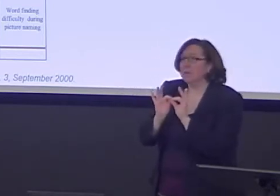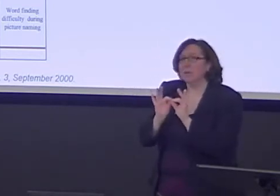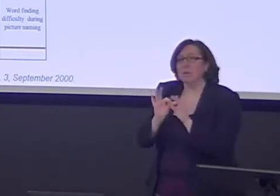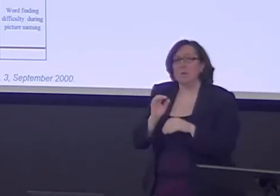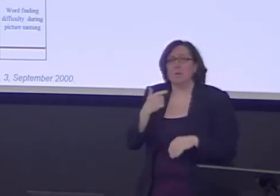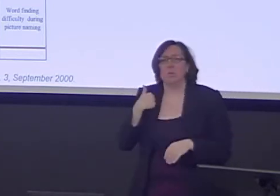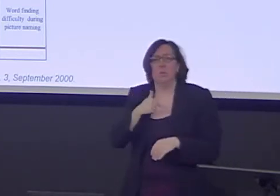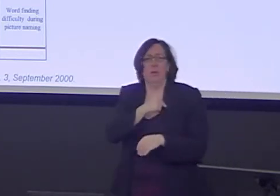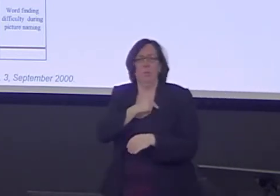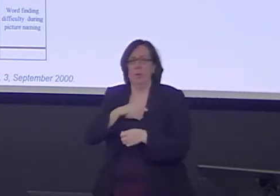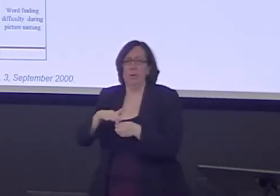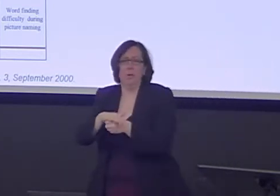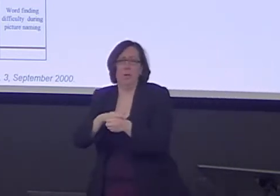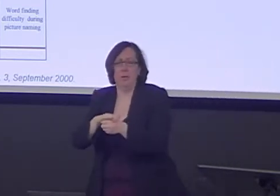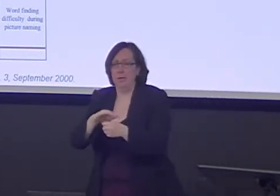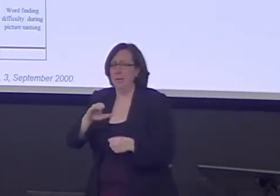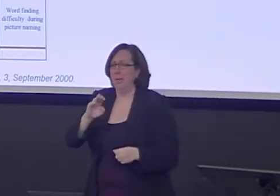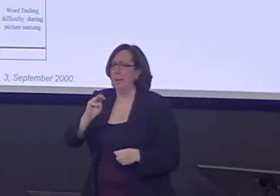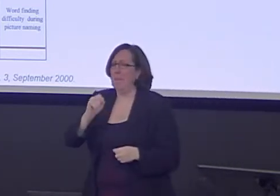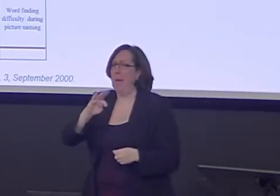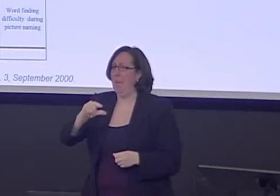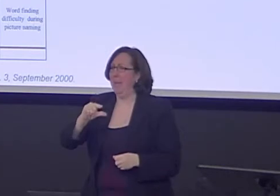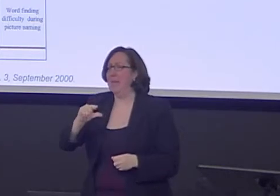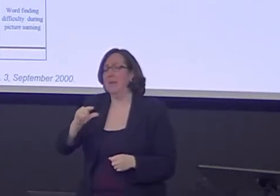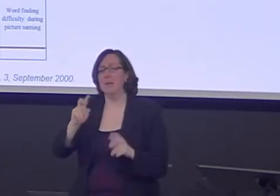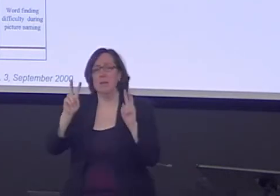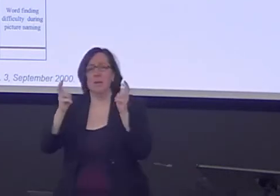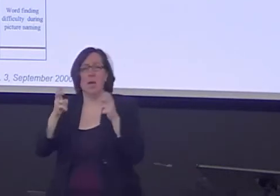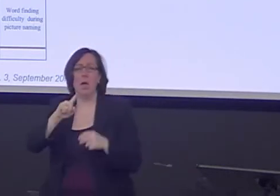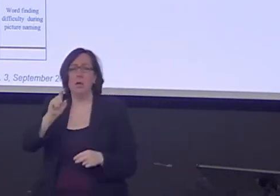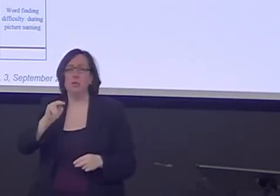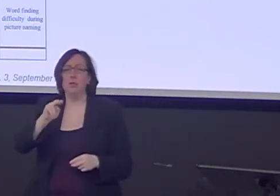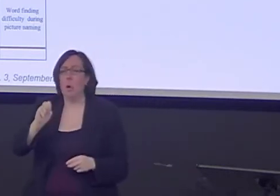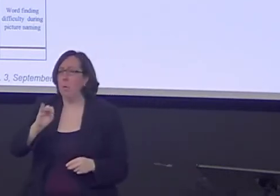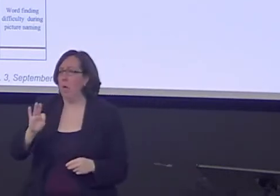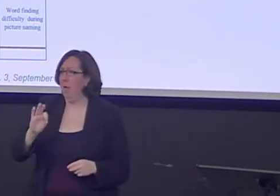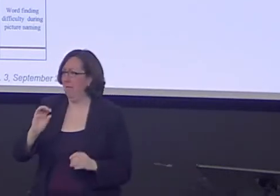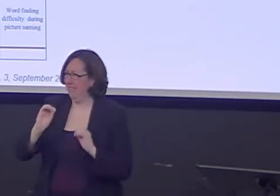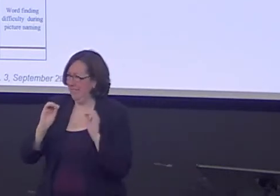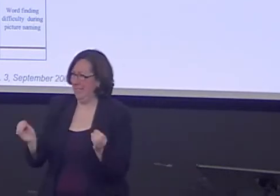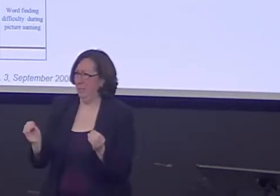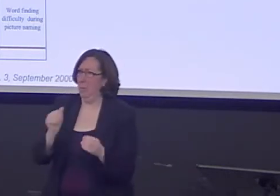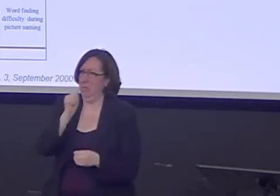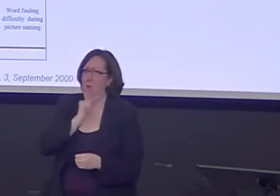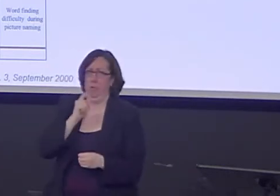a zone of zero tolerance for error. These were single subjects